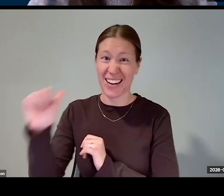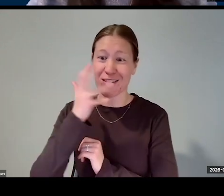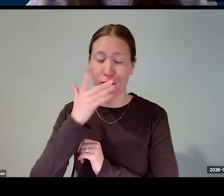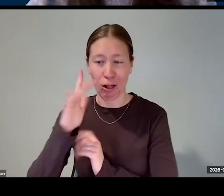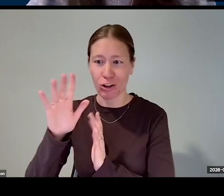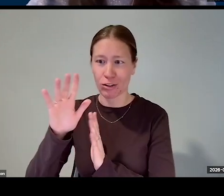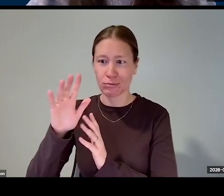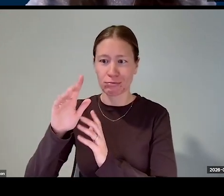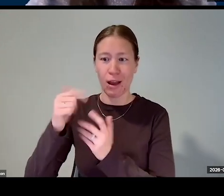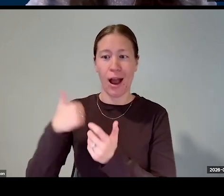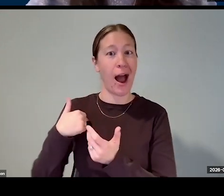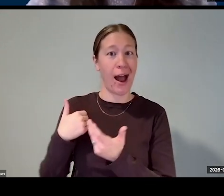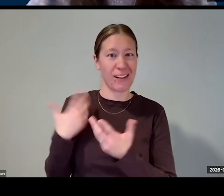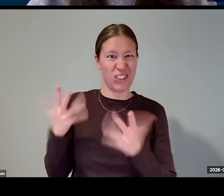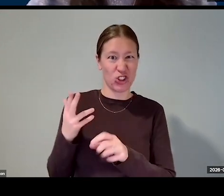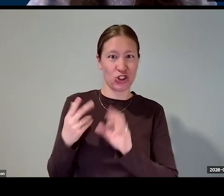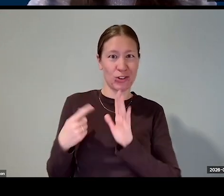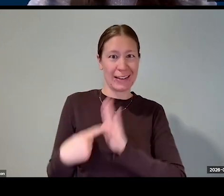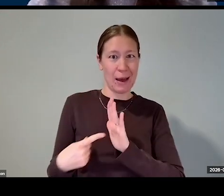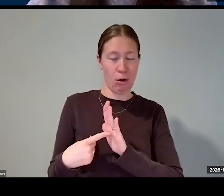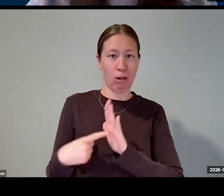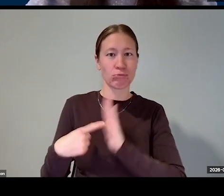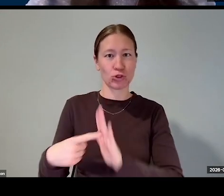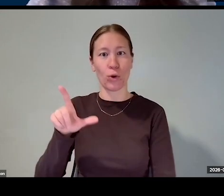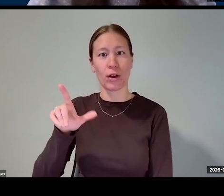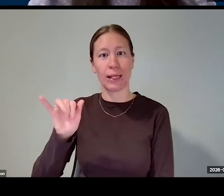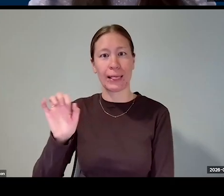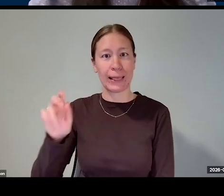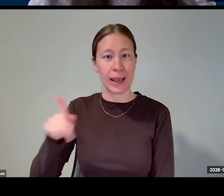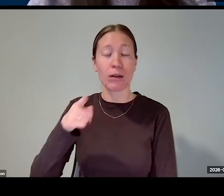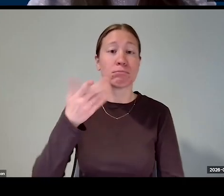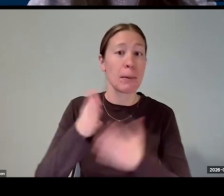So I did it for the link, but you could do it for your text and your background options,